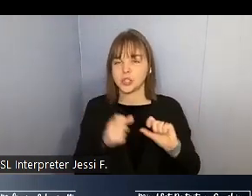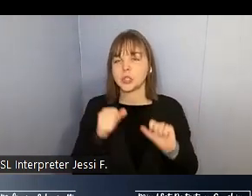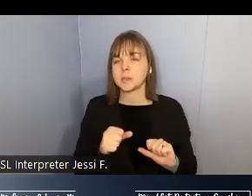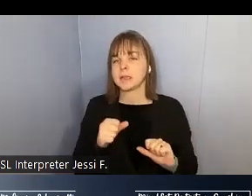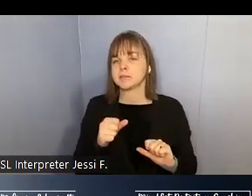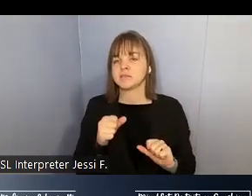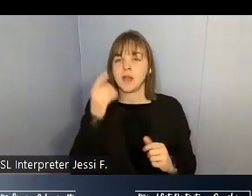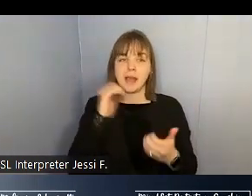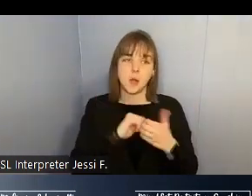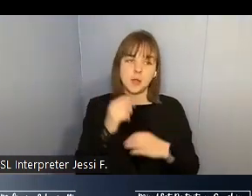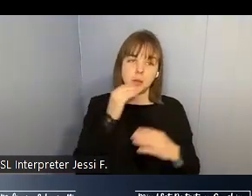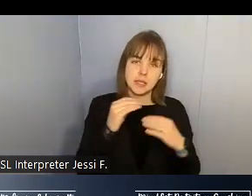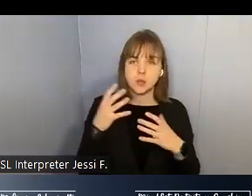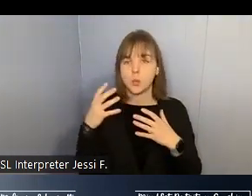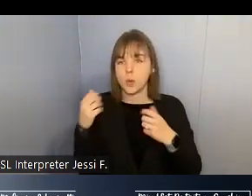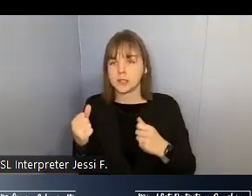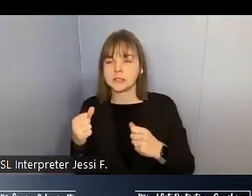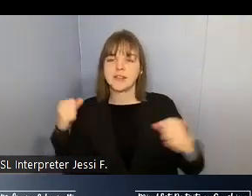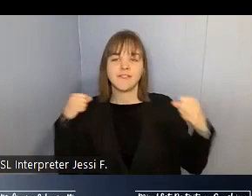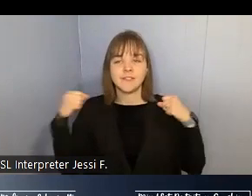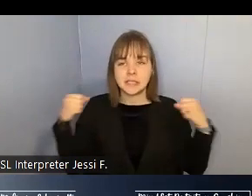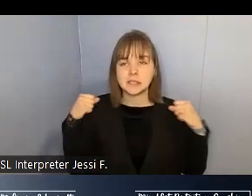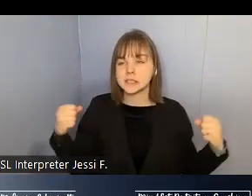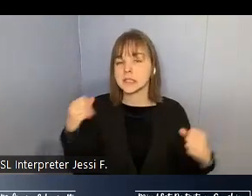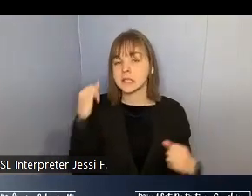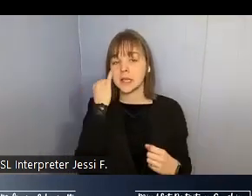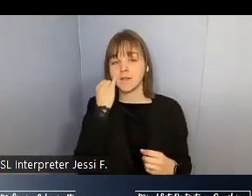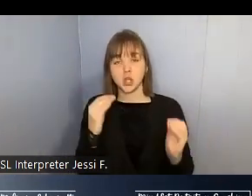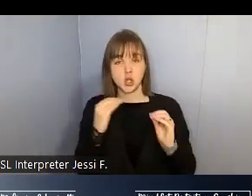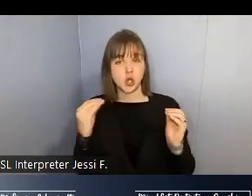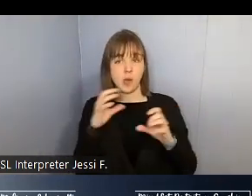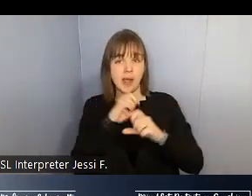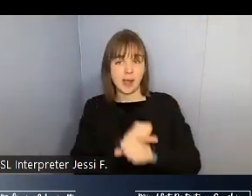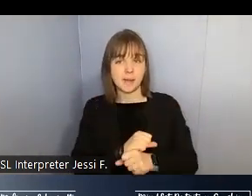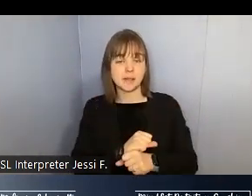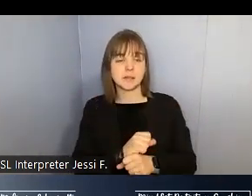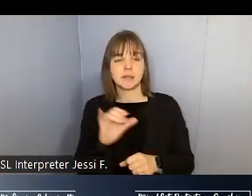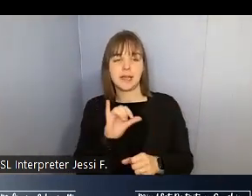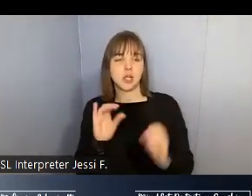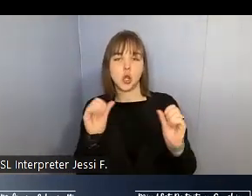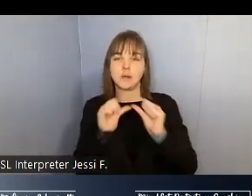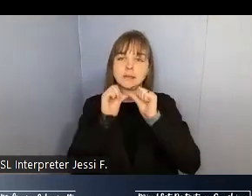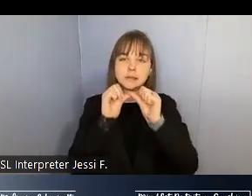because without habits, there is no lifelong success. And we know that habits account for about 40% of our daily behaviors.